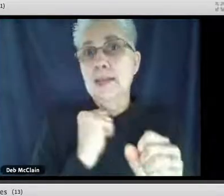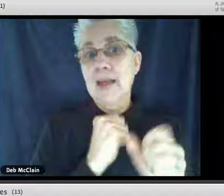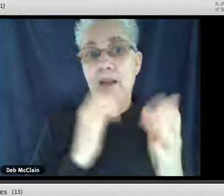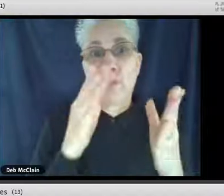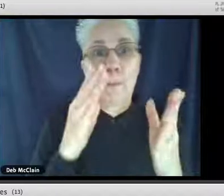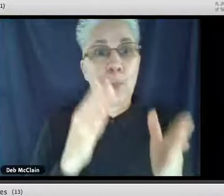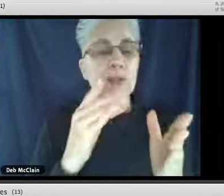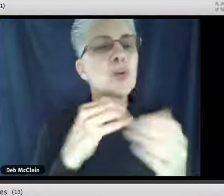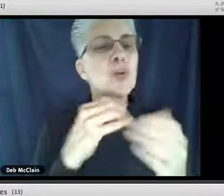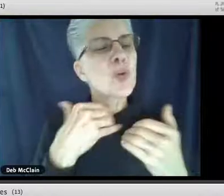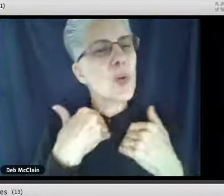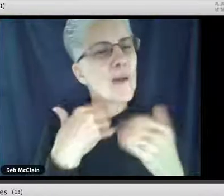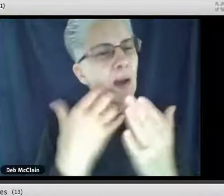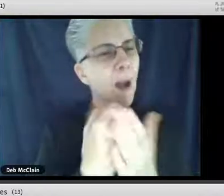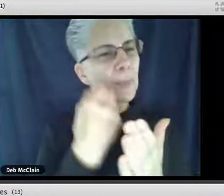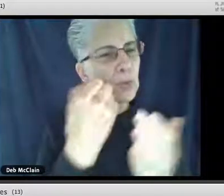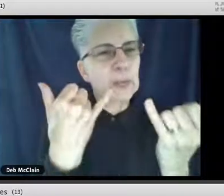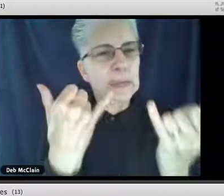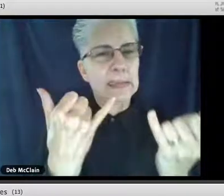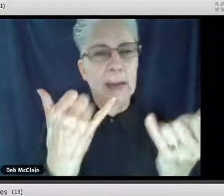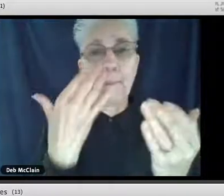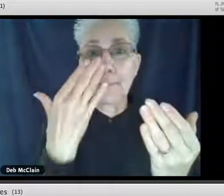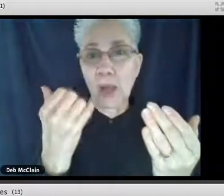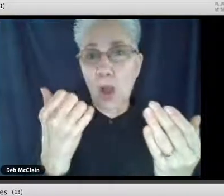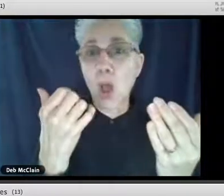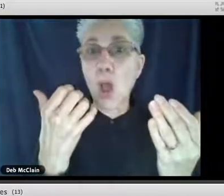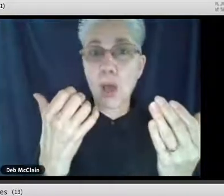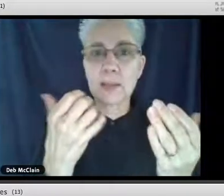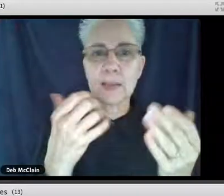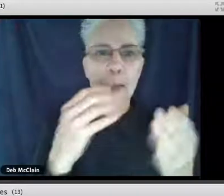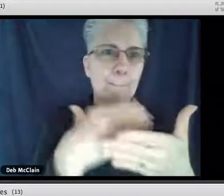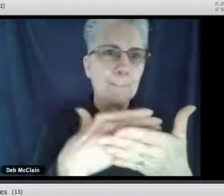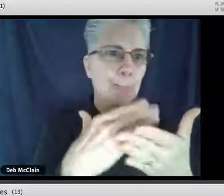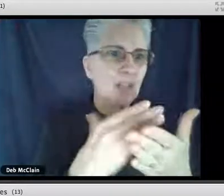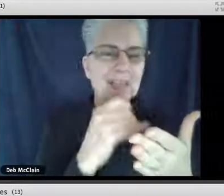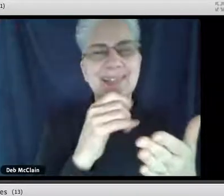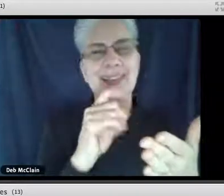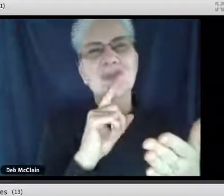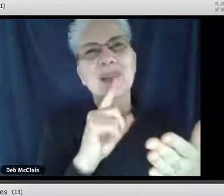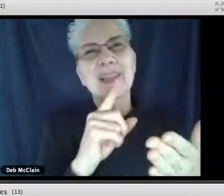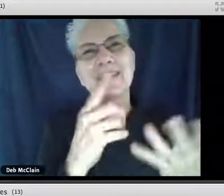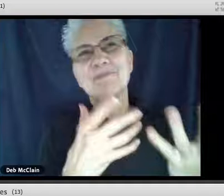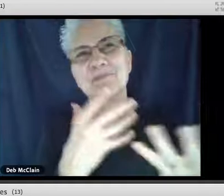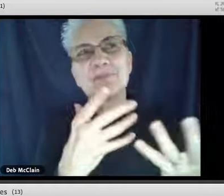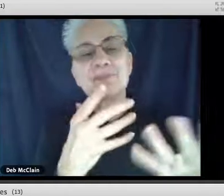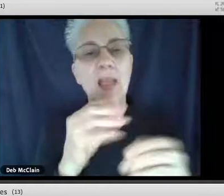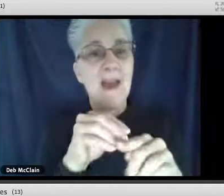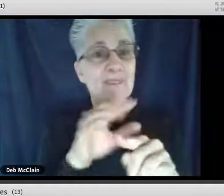You have this opportunity because budget doesn't necessarily affect your UX,